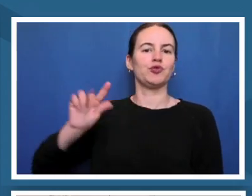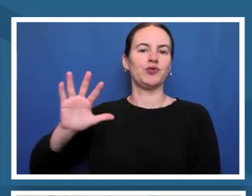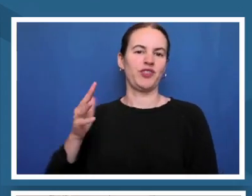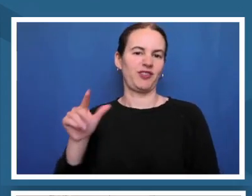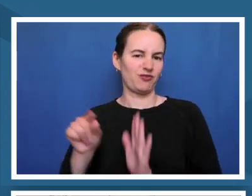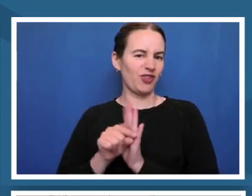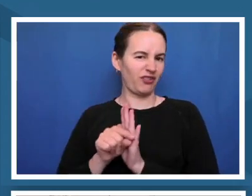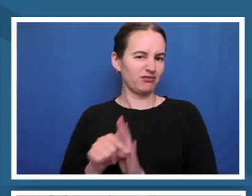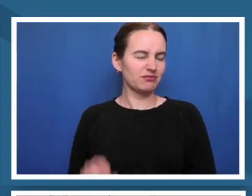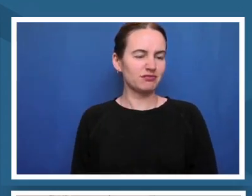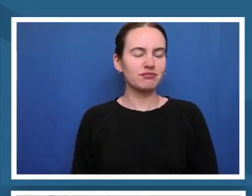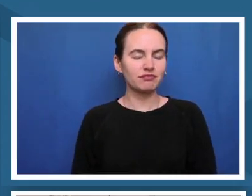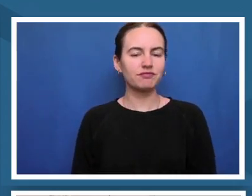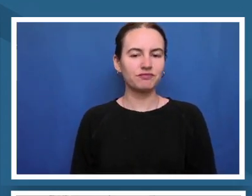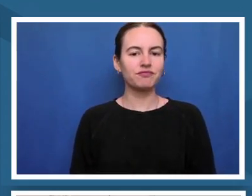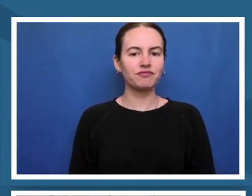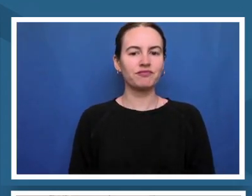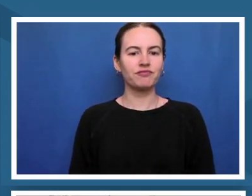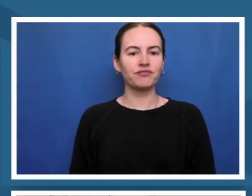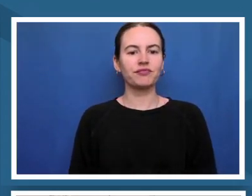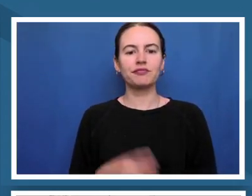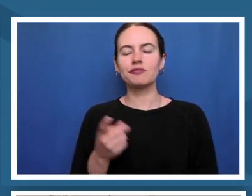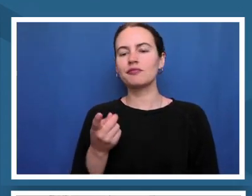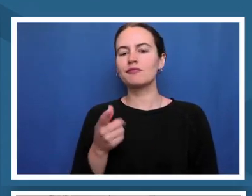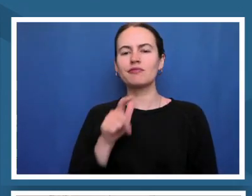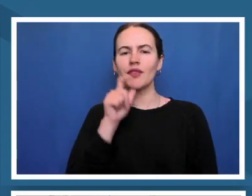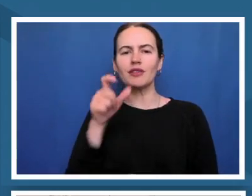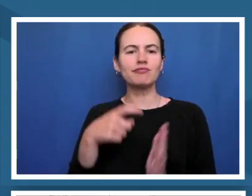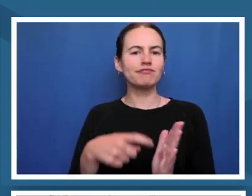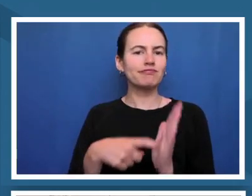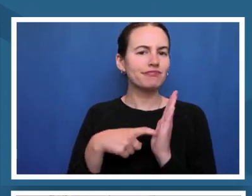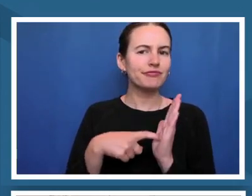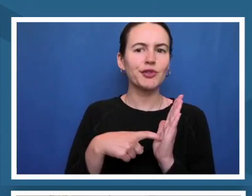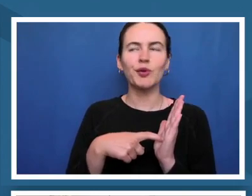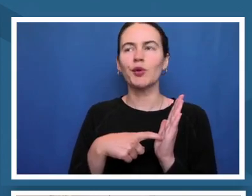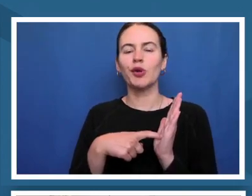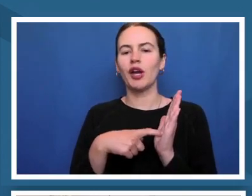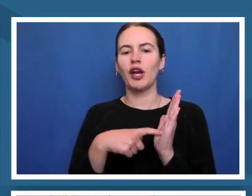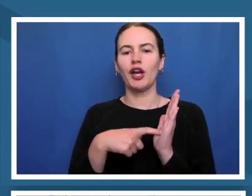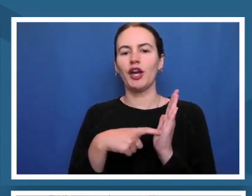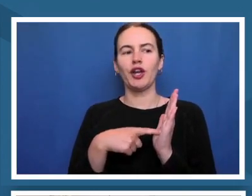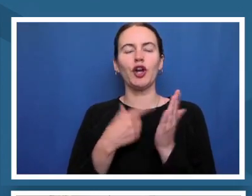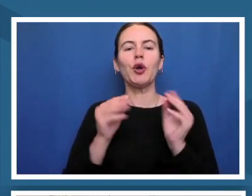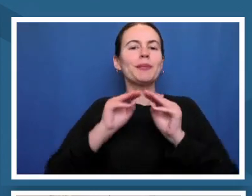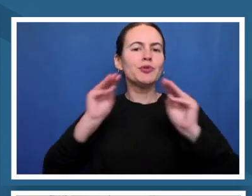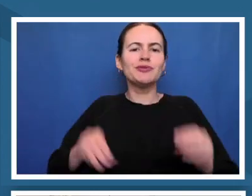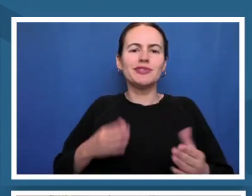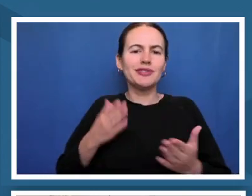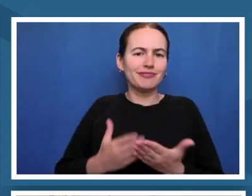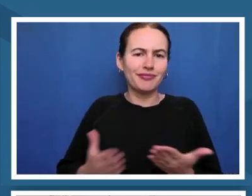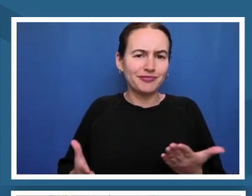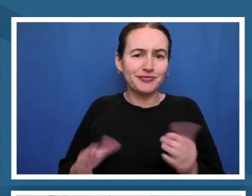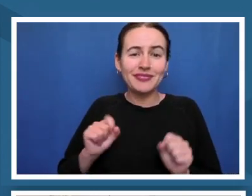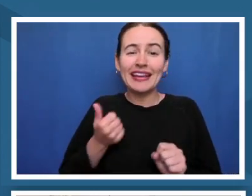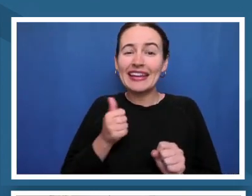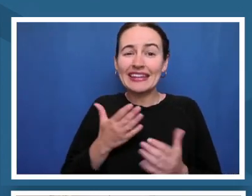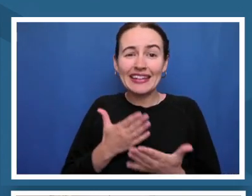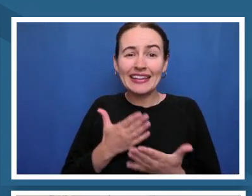think you don't have to have like a you know an object like a museum object you can take anything from your classroom